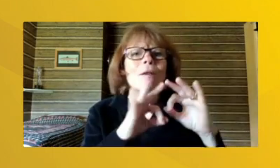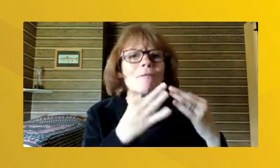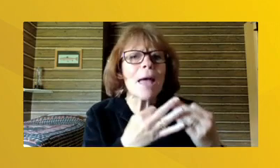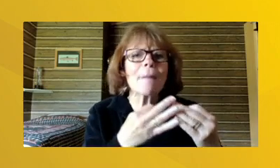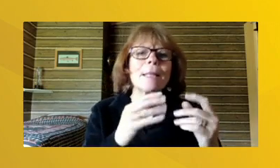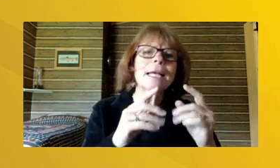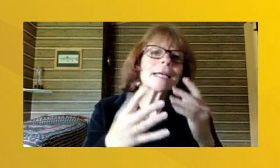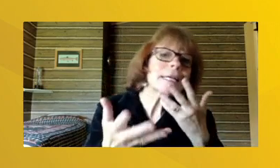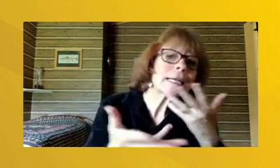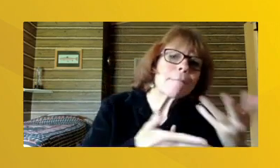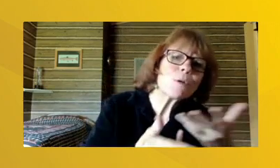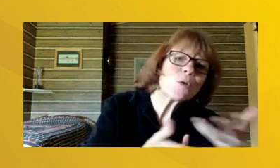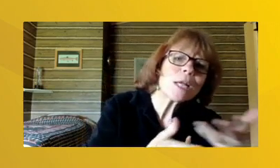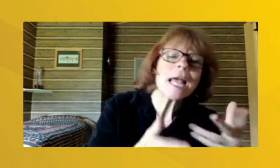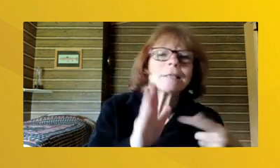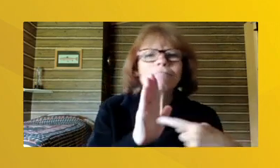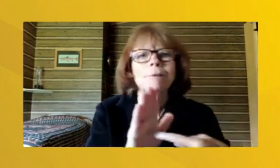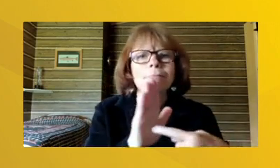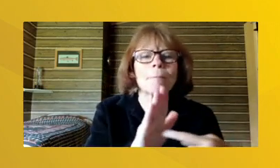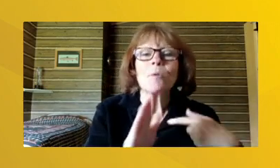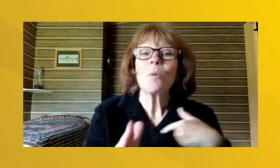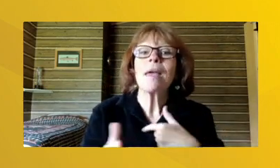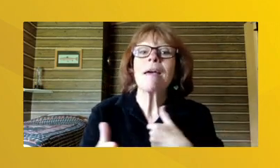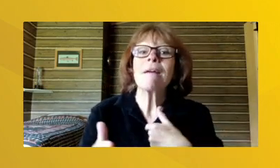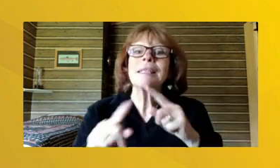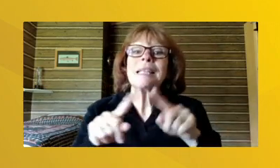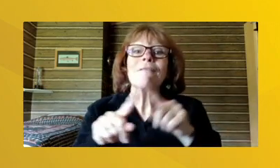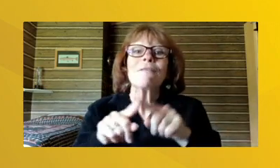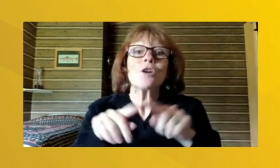Then we have activities that could take place at home or in the classroom.